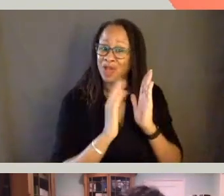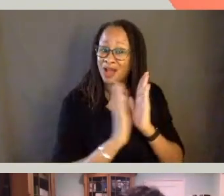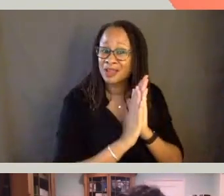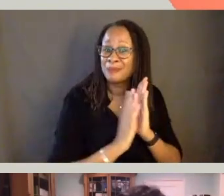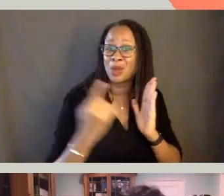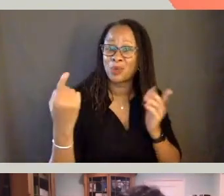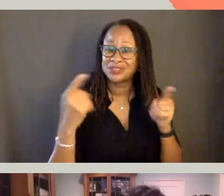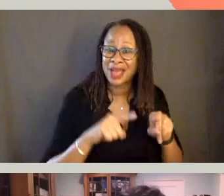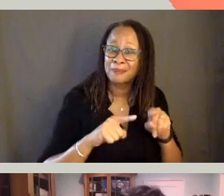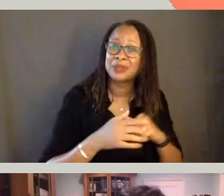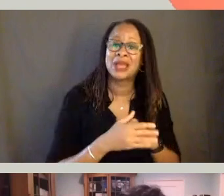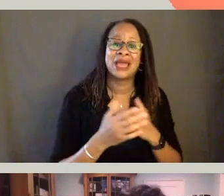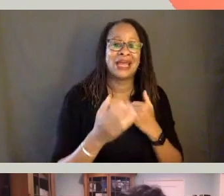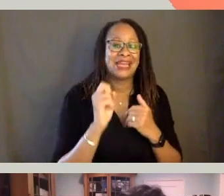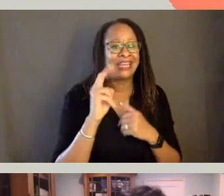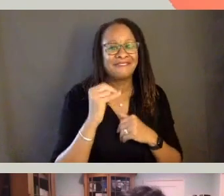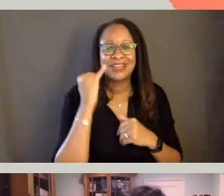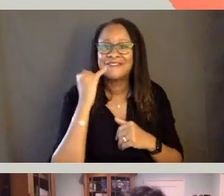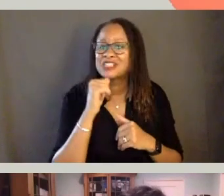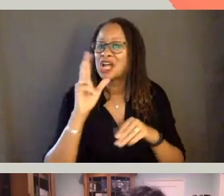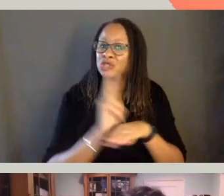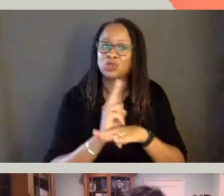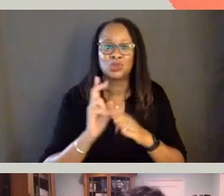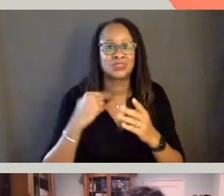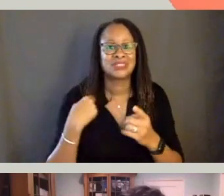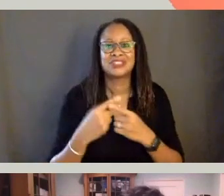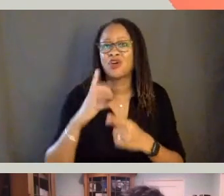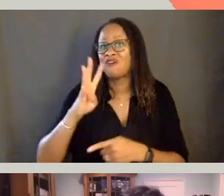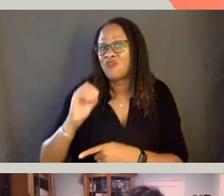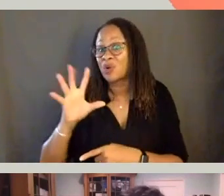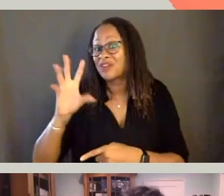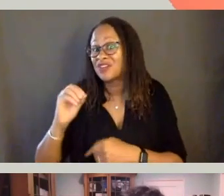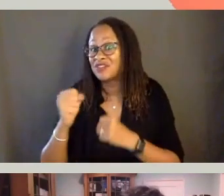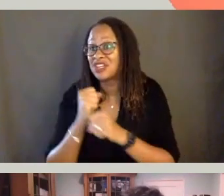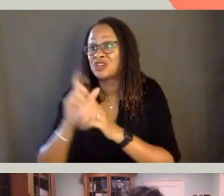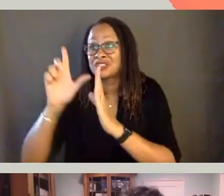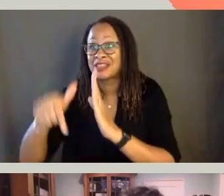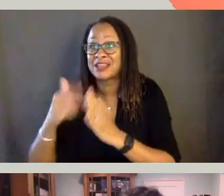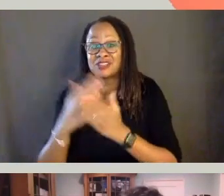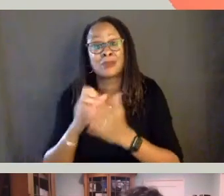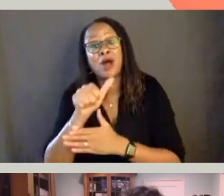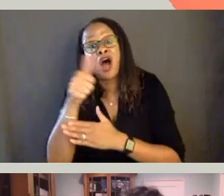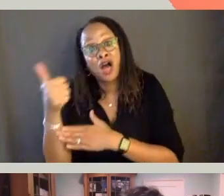Even if this may not be used until, 40, 50 years later in some series that,